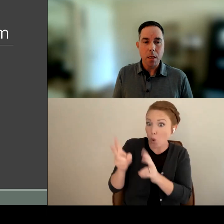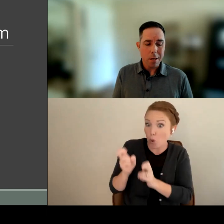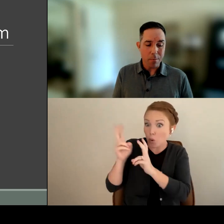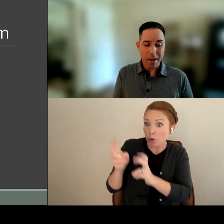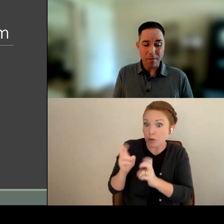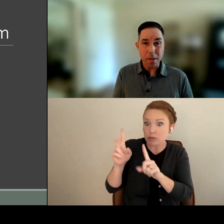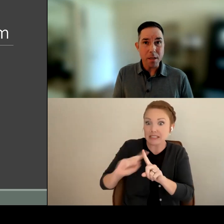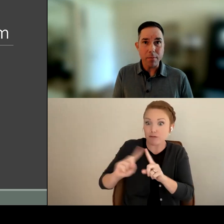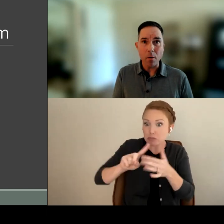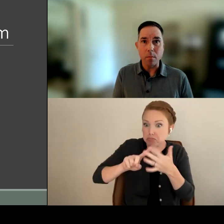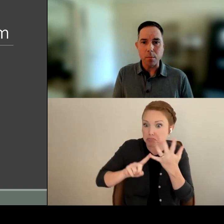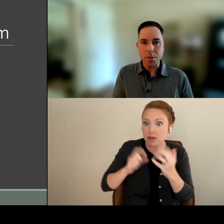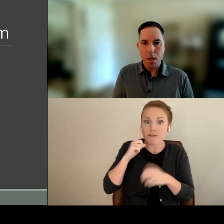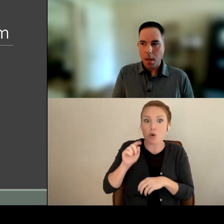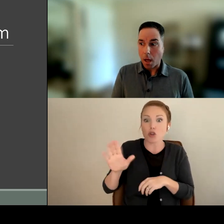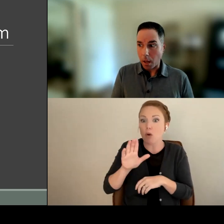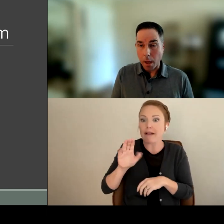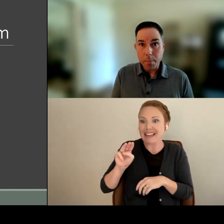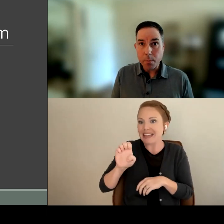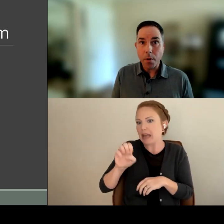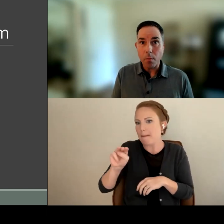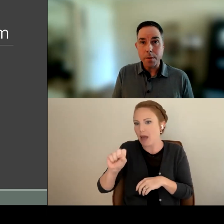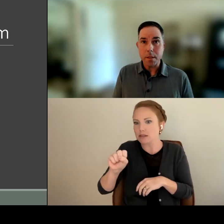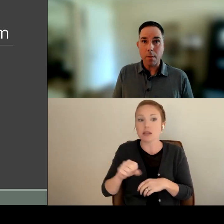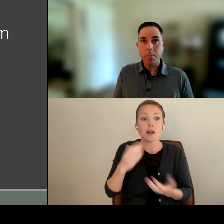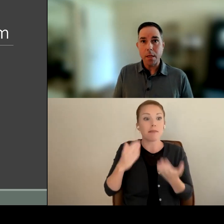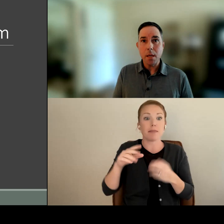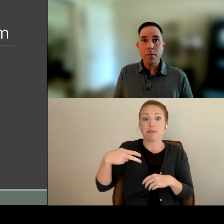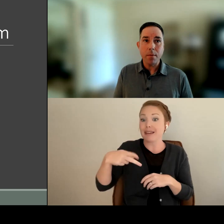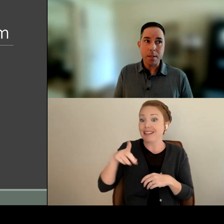If you might have PDF forms which a lot of people don't want to talk about PDF, but